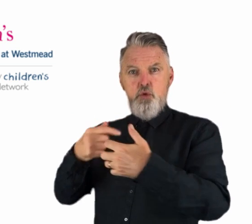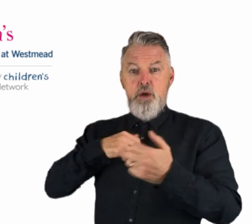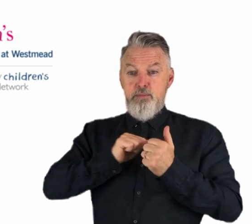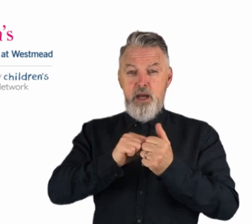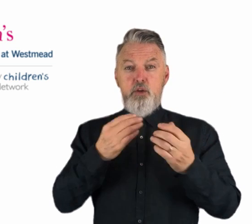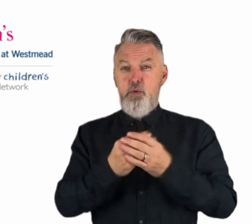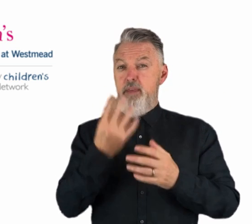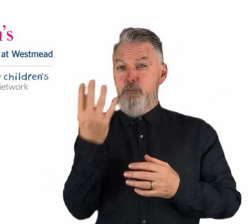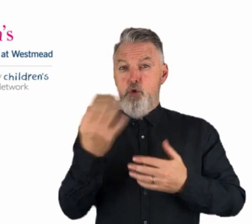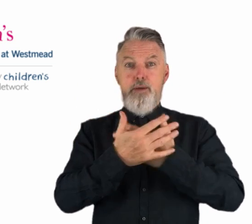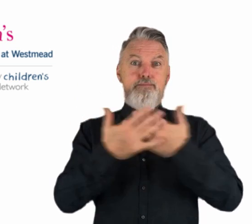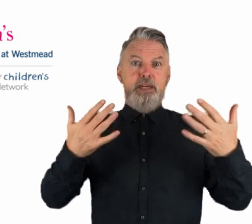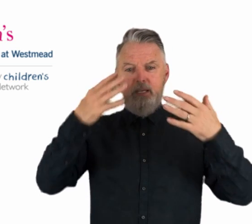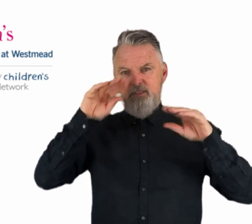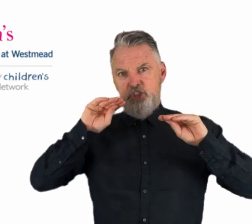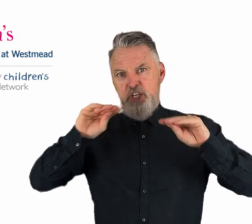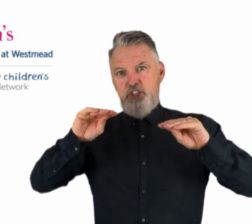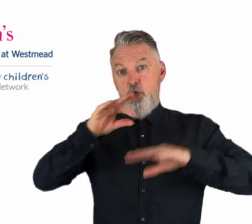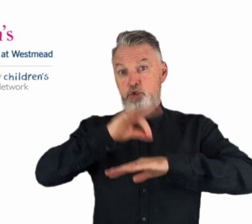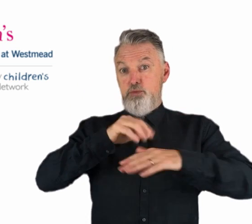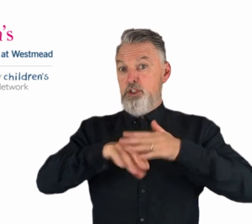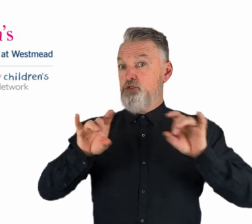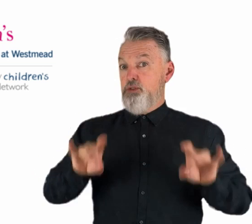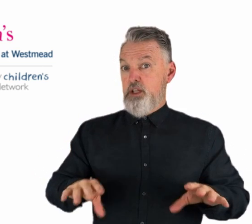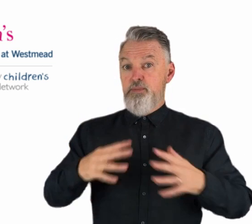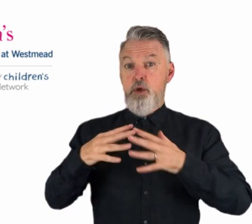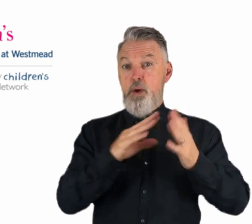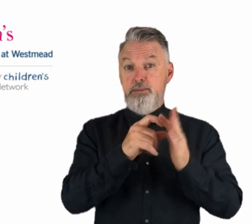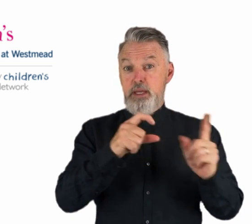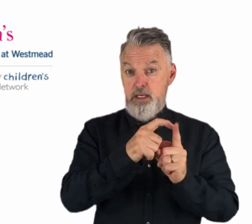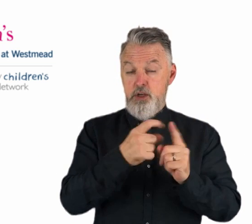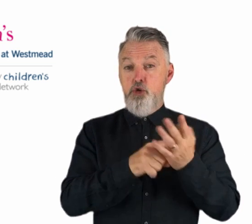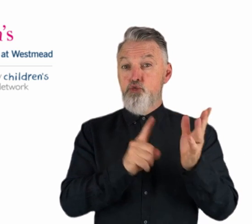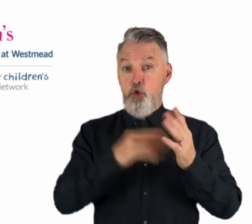teaching hospitals in the country Westmead, Royal Hospital for Women,